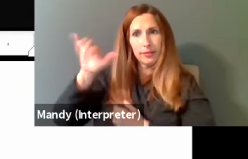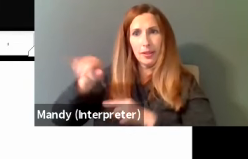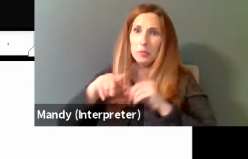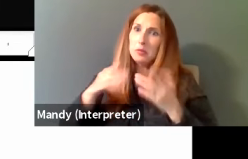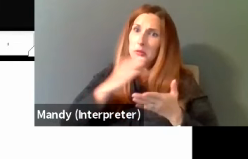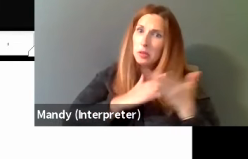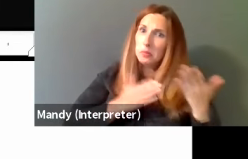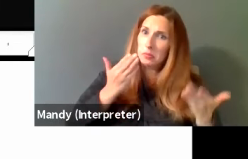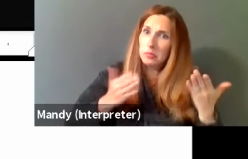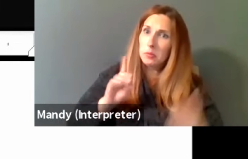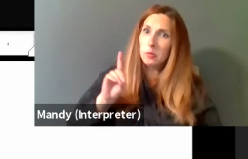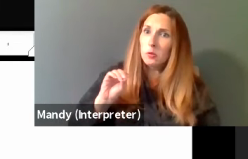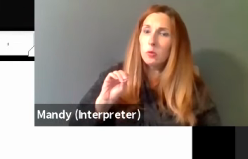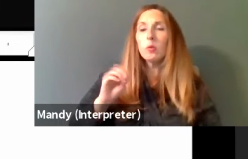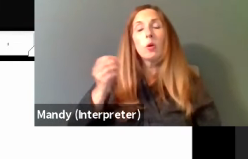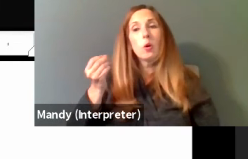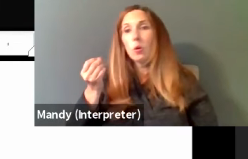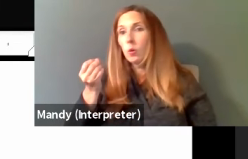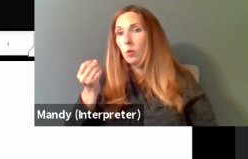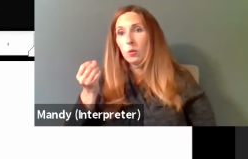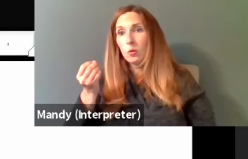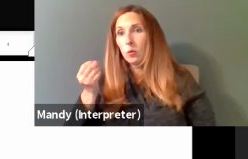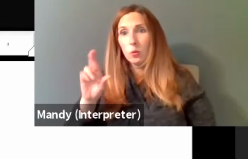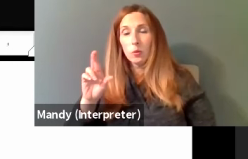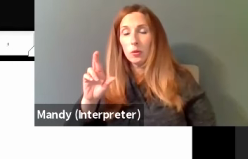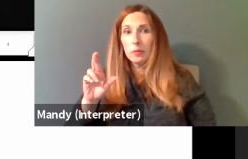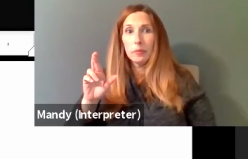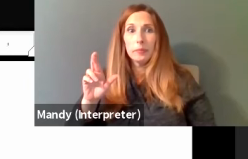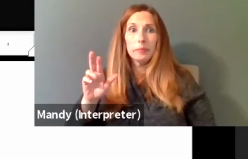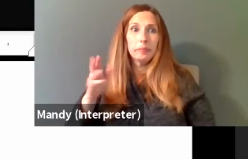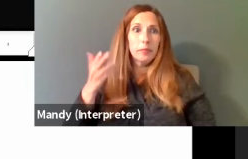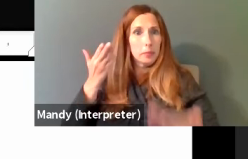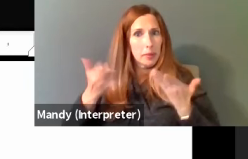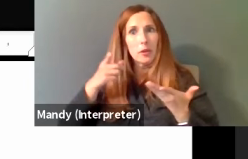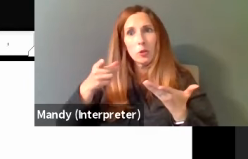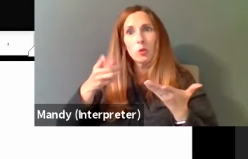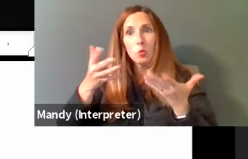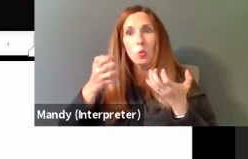or you might be wanting to go and expand your grant starts to include federal funds.